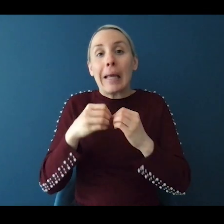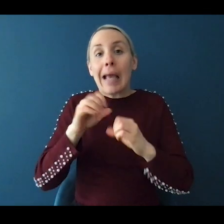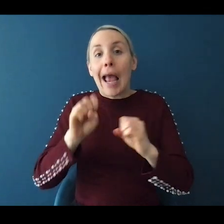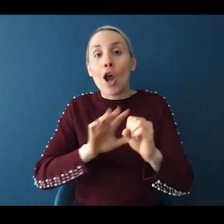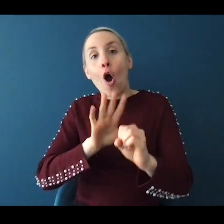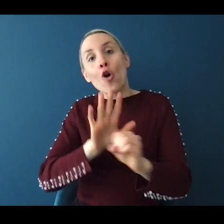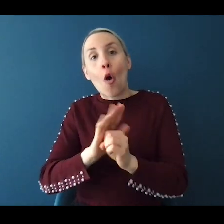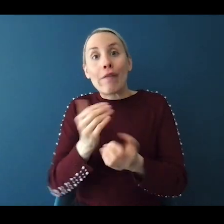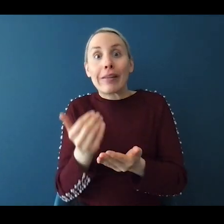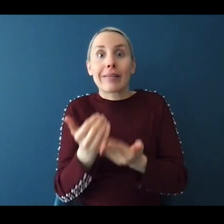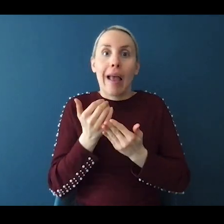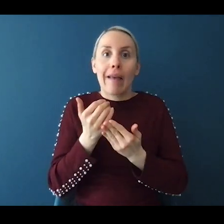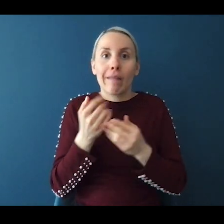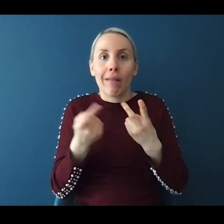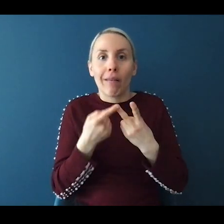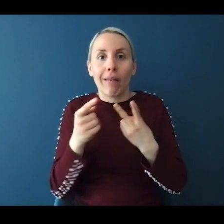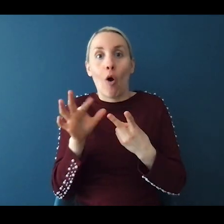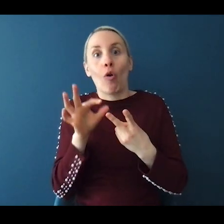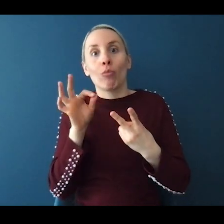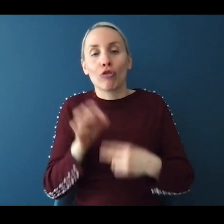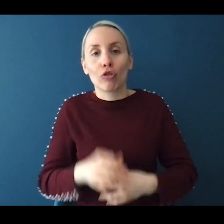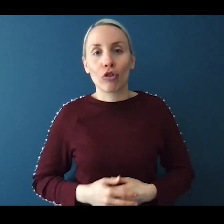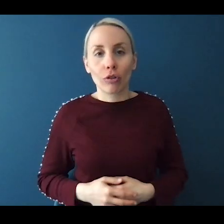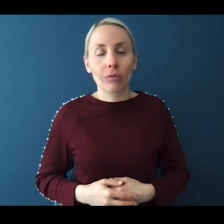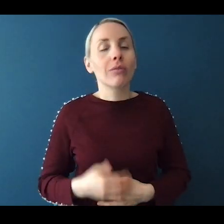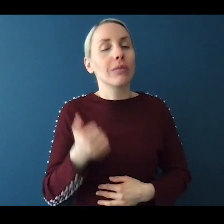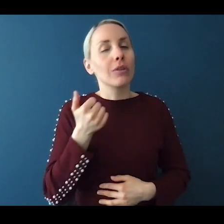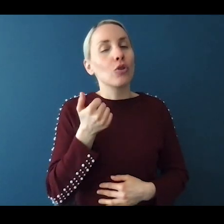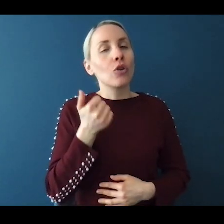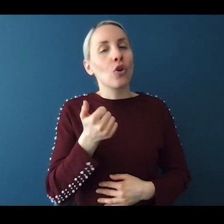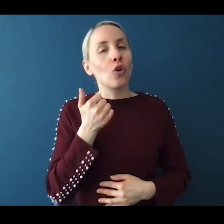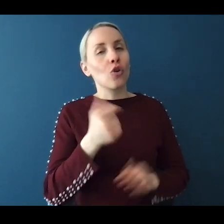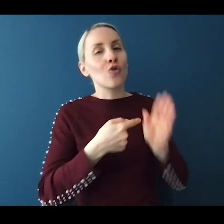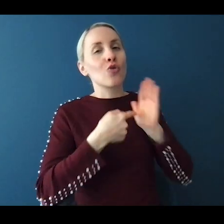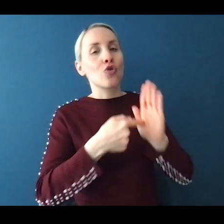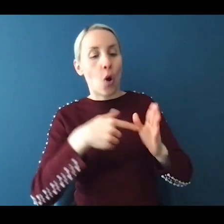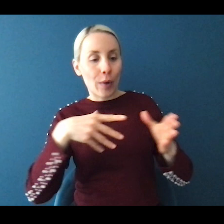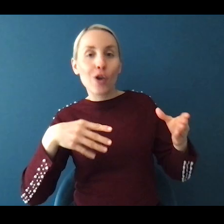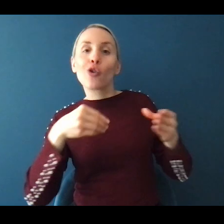would be would be good to present as well especially for the panel if they're kind of